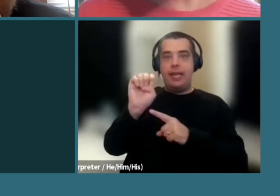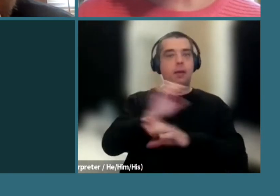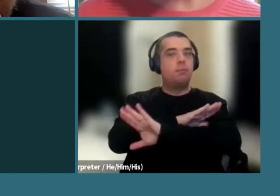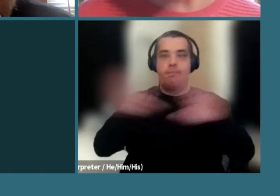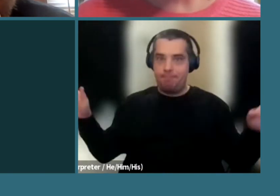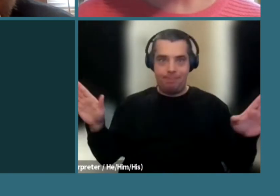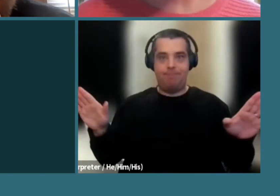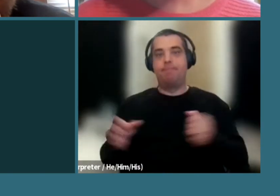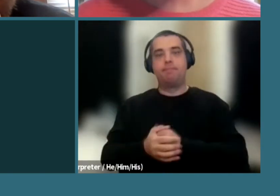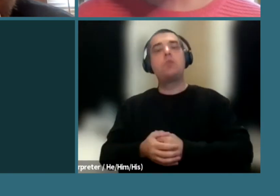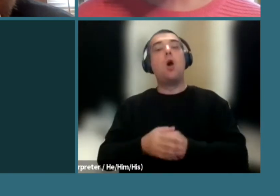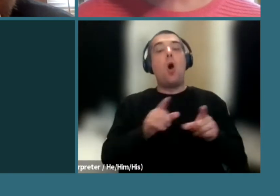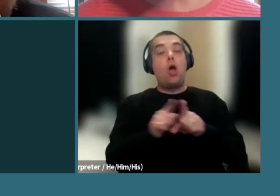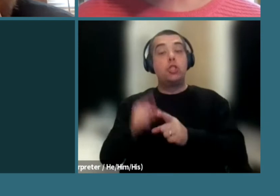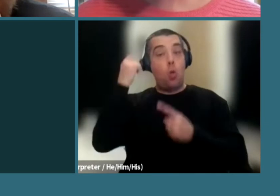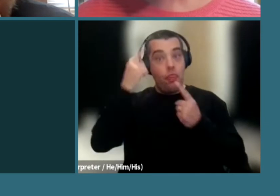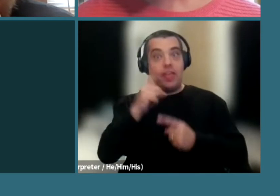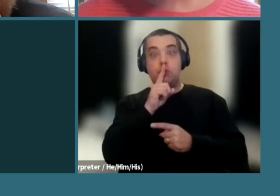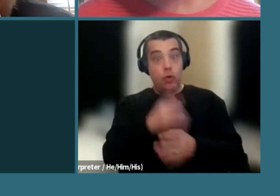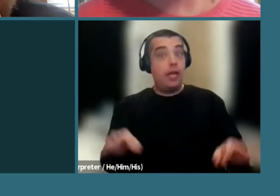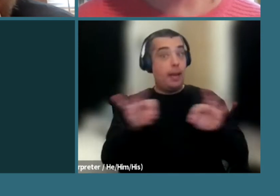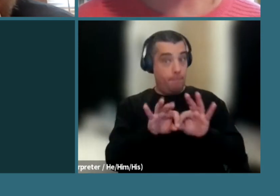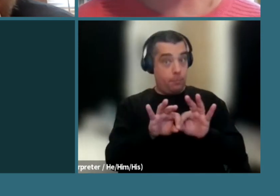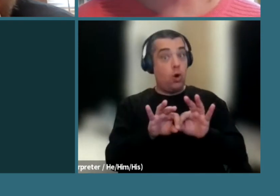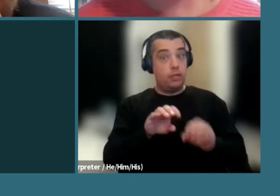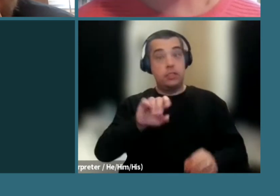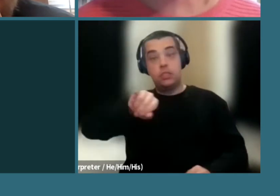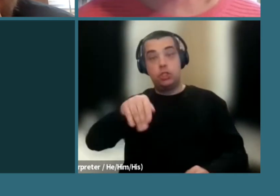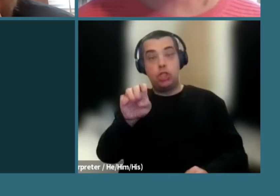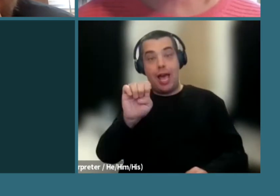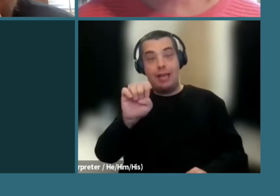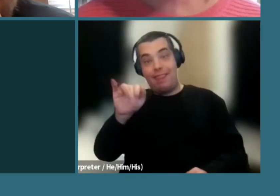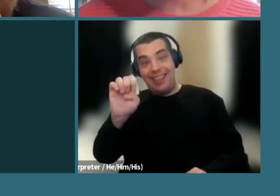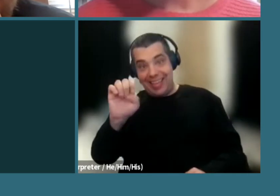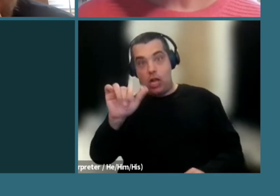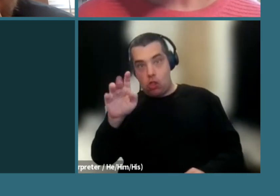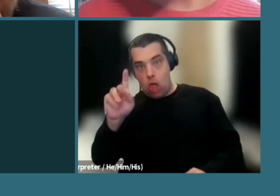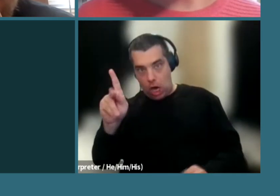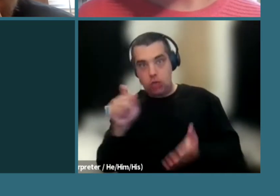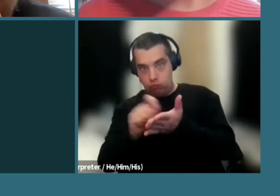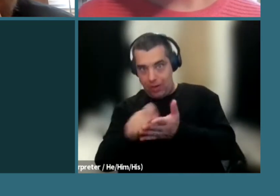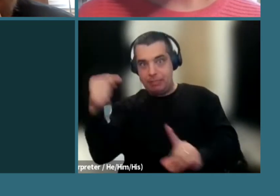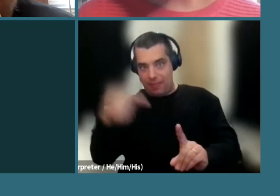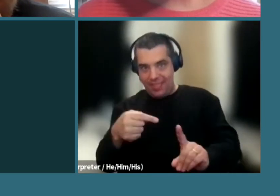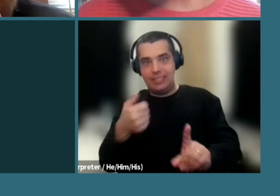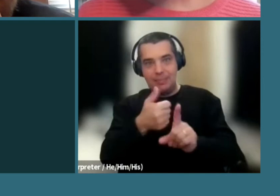And I also think it's important. John Lee Clark also writes about this. He's a deaf blind writer.